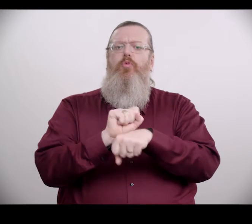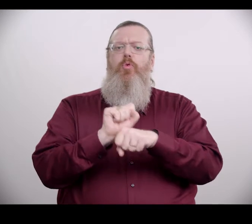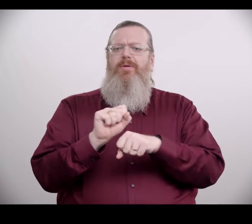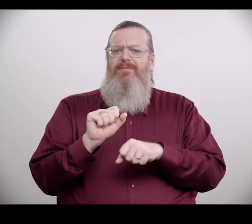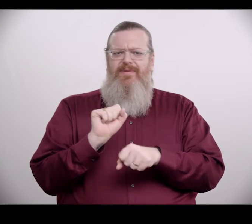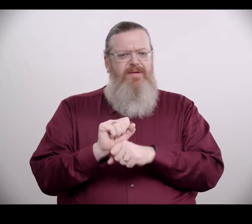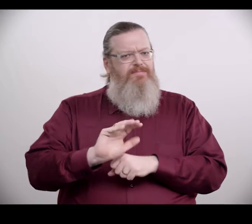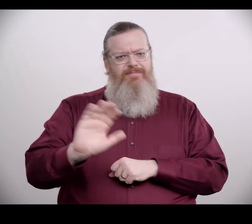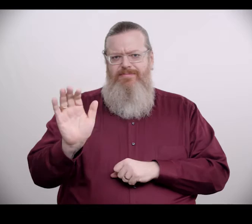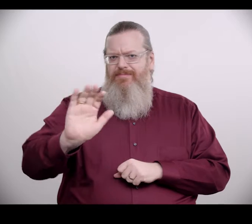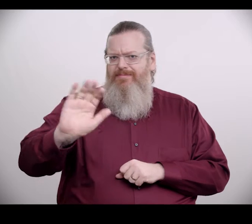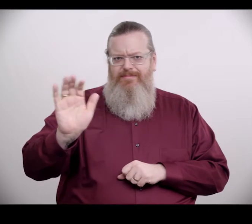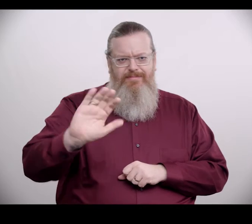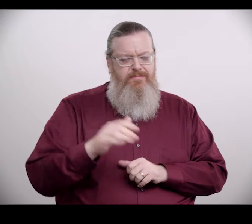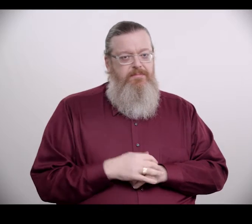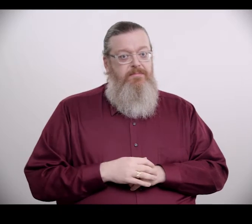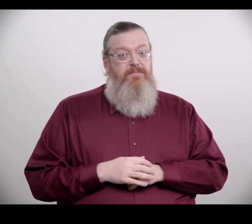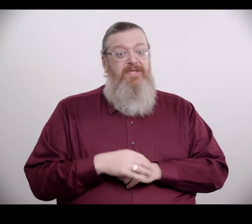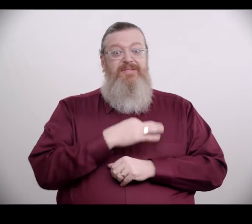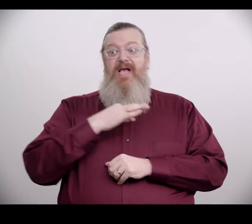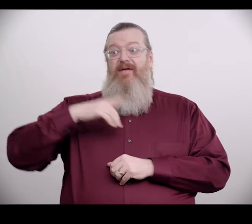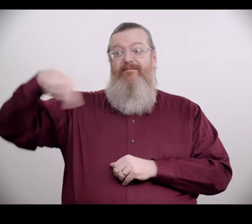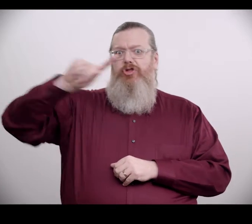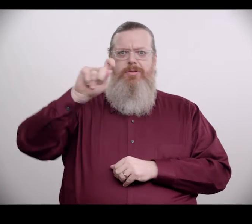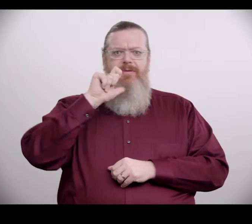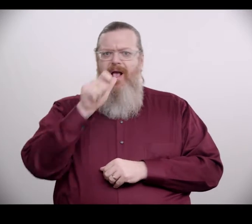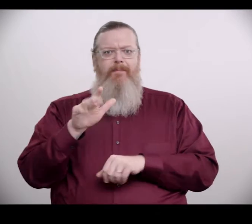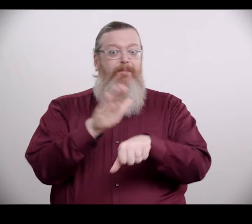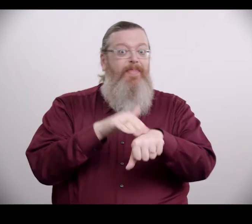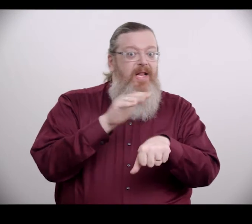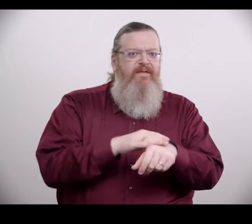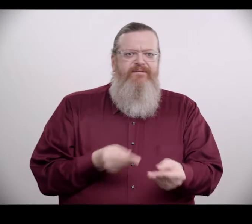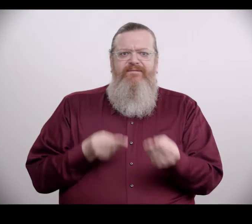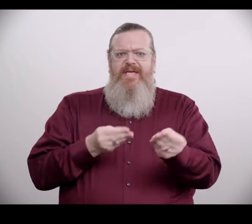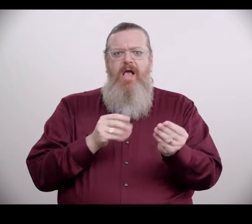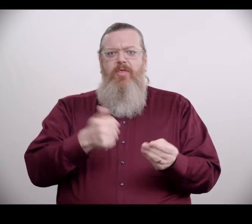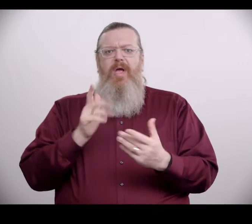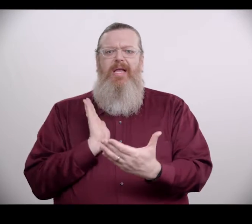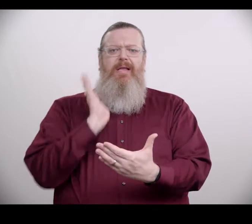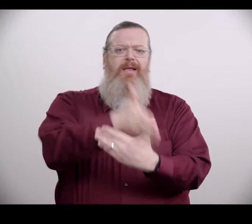* Staff should not pet, feed, or otherwise interfere or distract service animals from